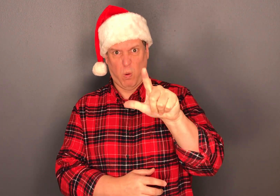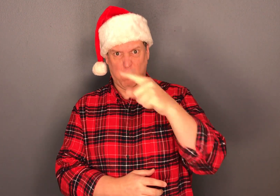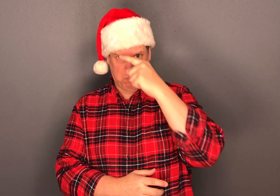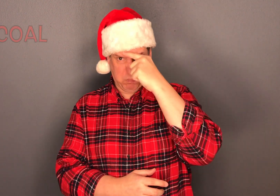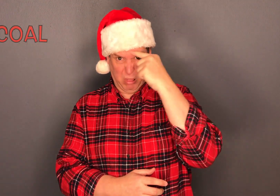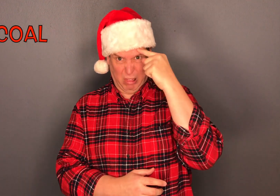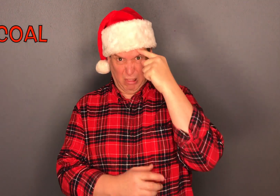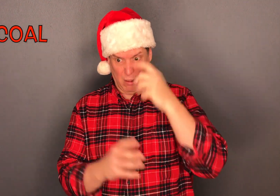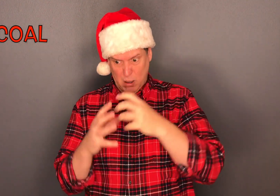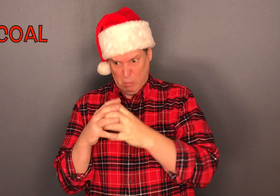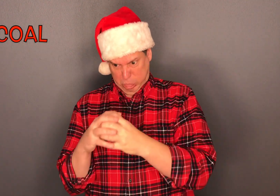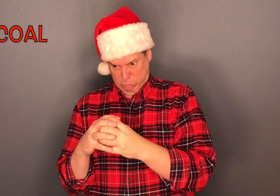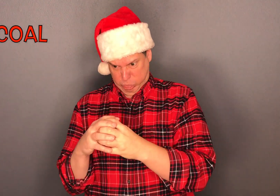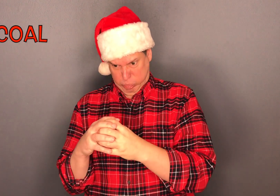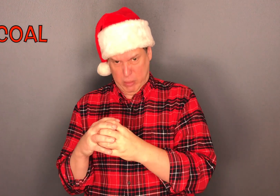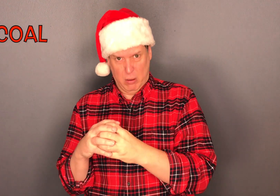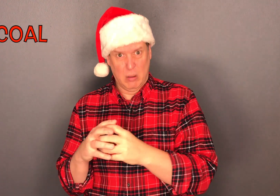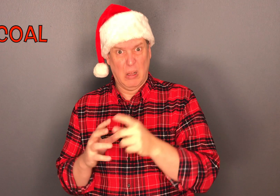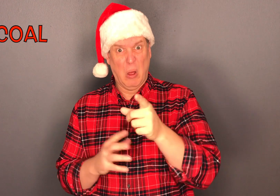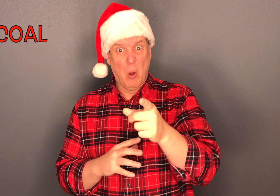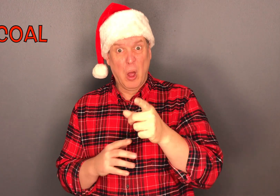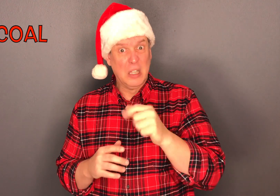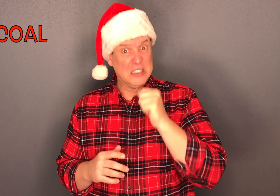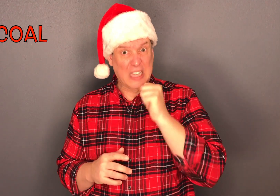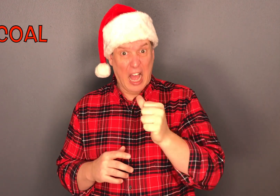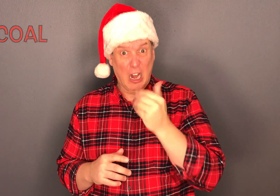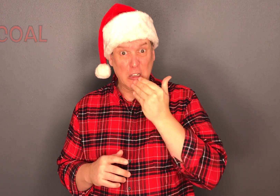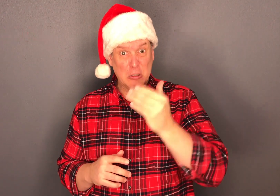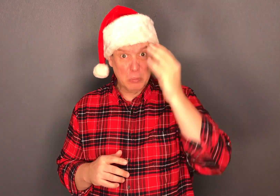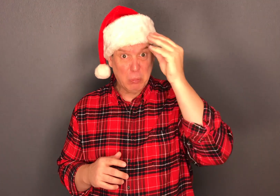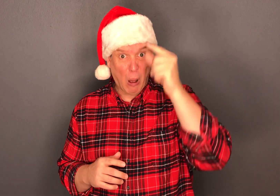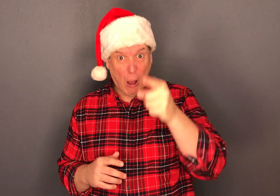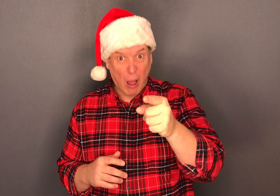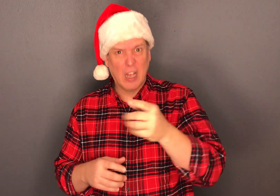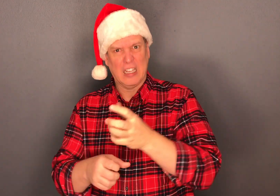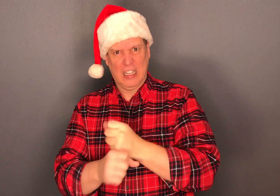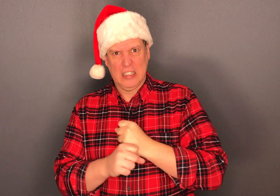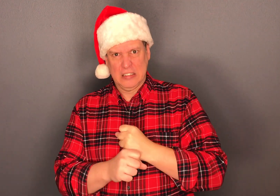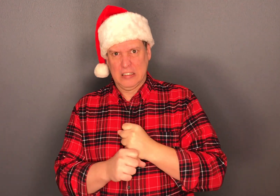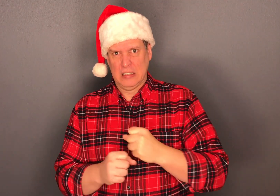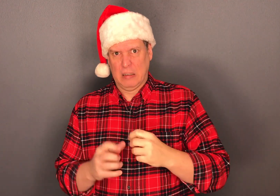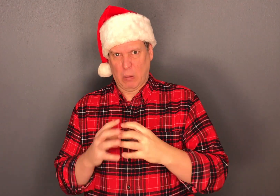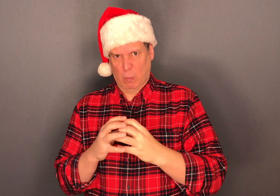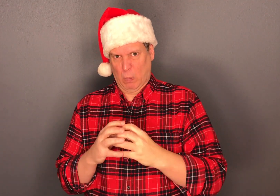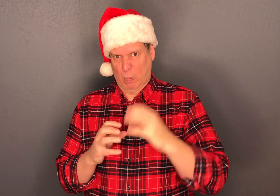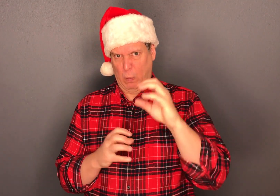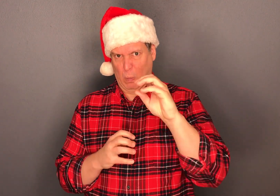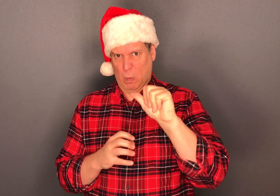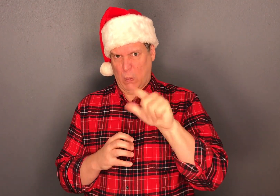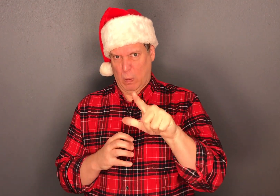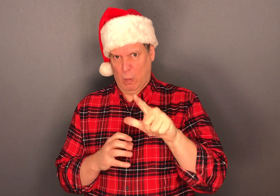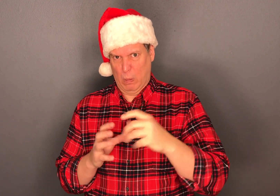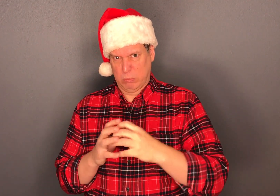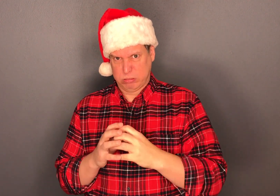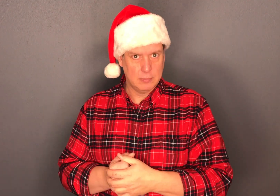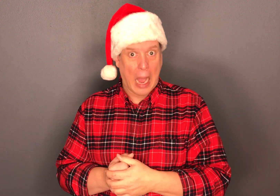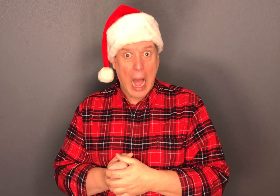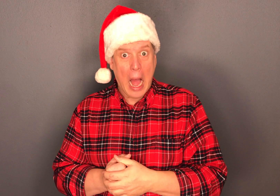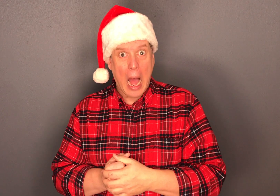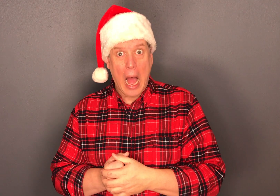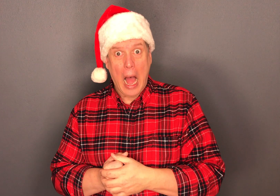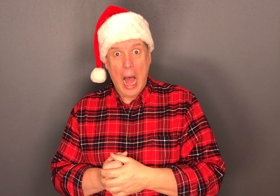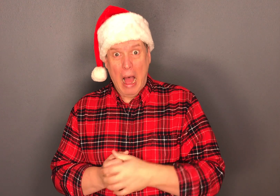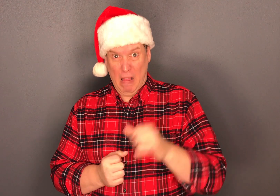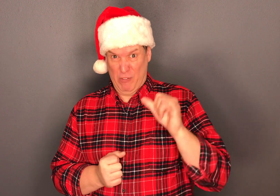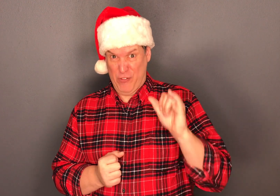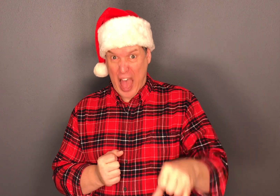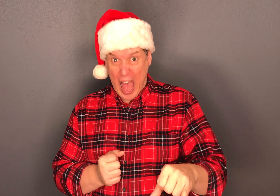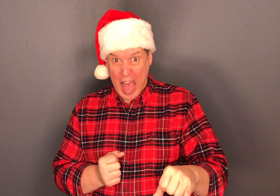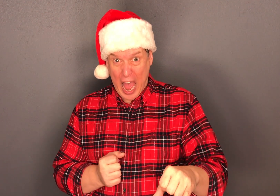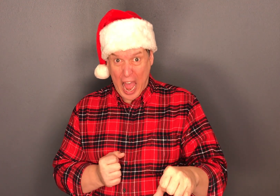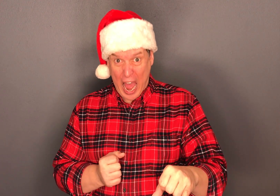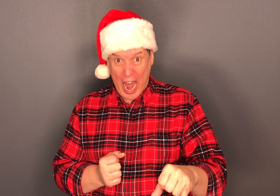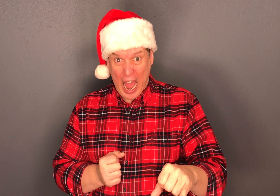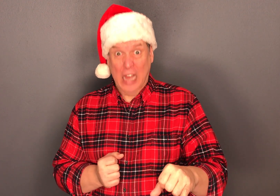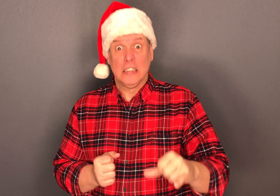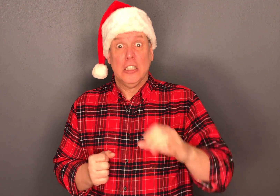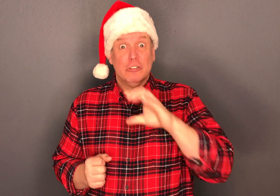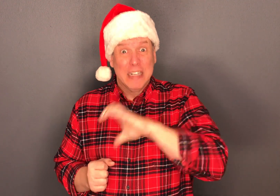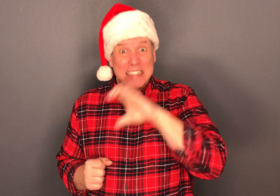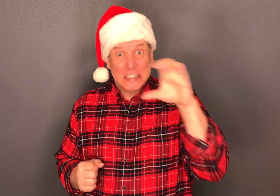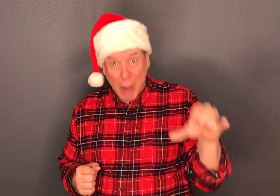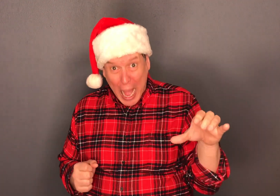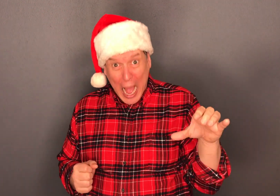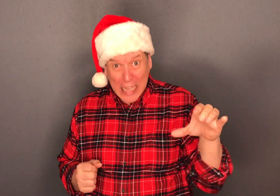coal black coal if you're not a good boy you get coal and those are the Christmas